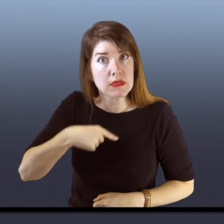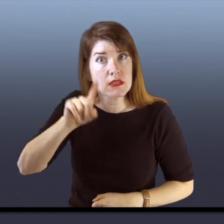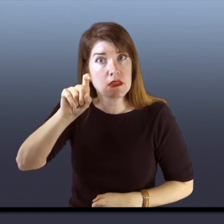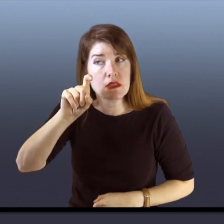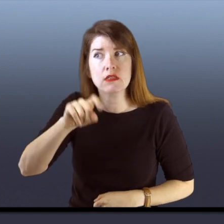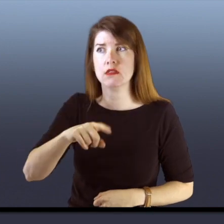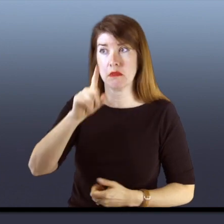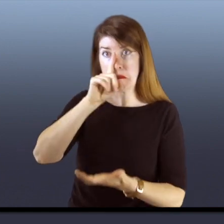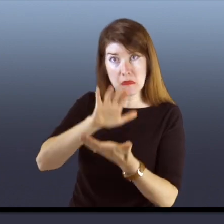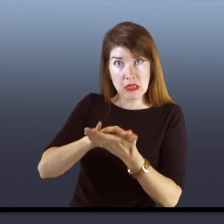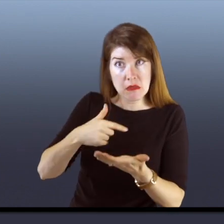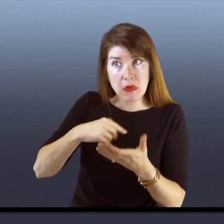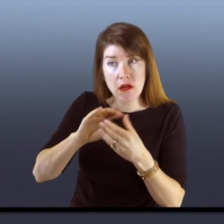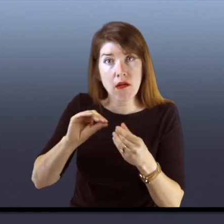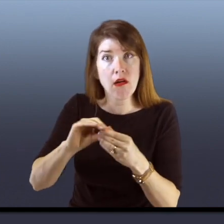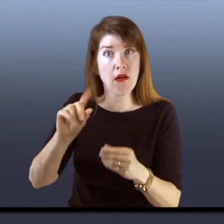in their process of what you are dealing with.